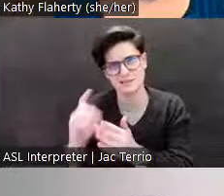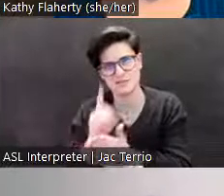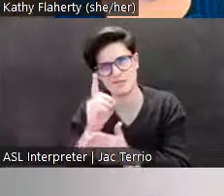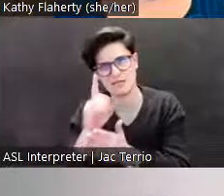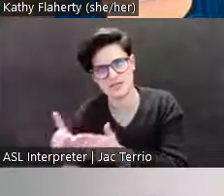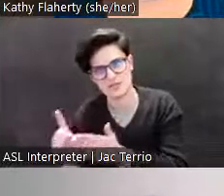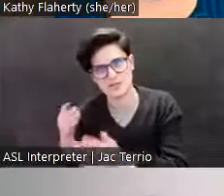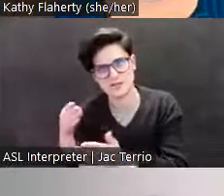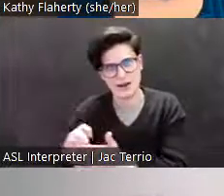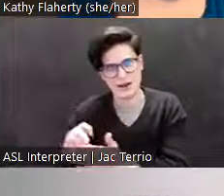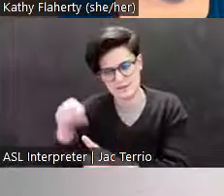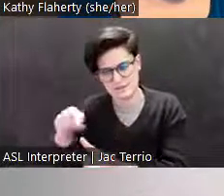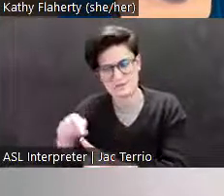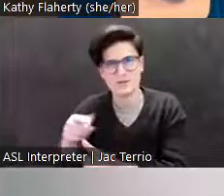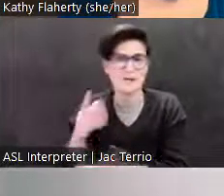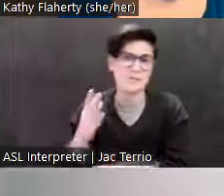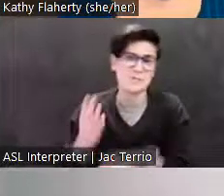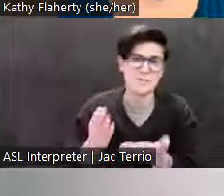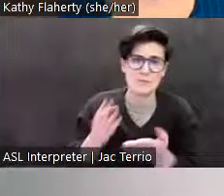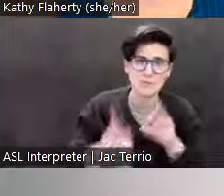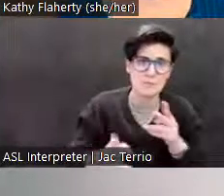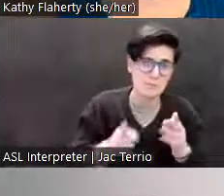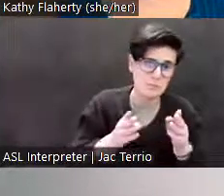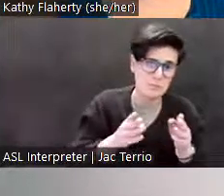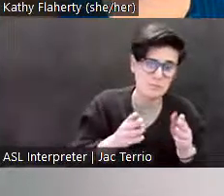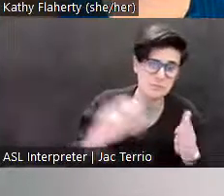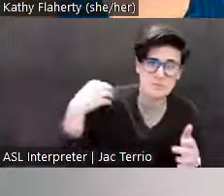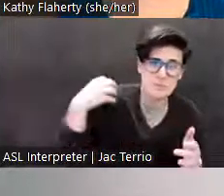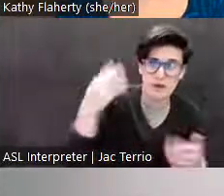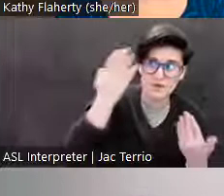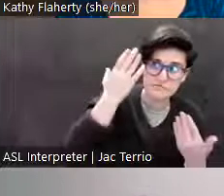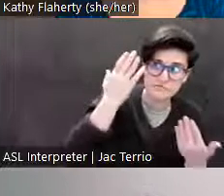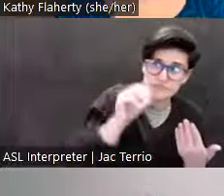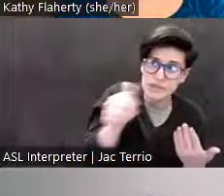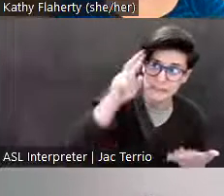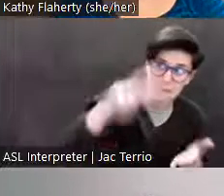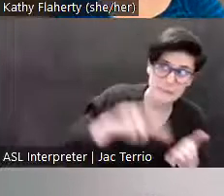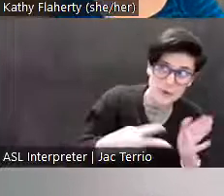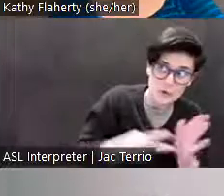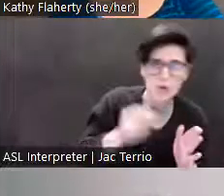15:27:14 not sometimes, because perhaps of the effects that the disability has on the